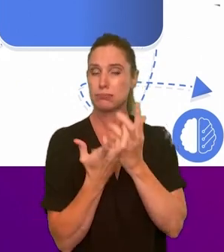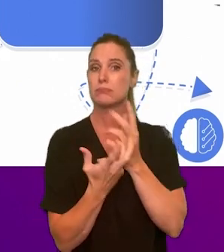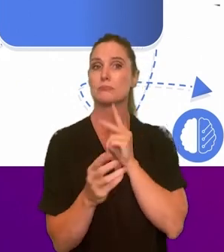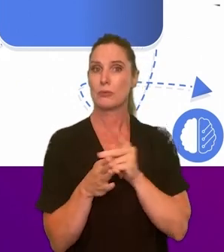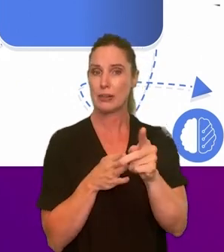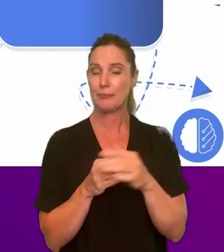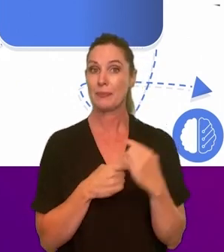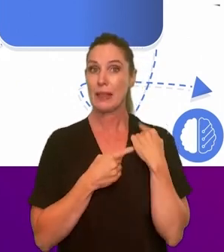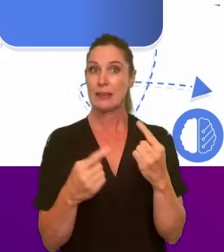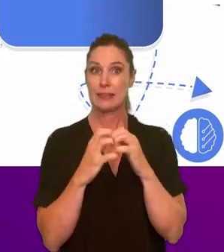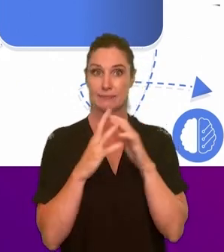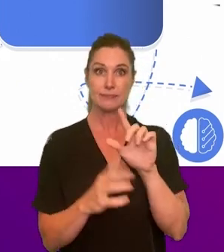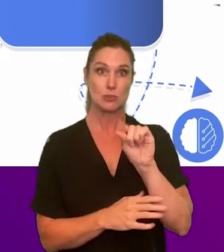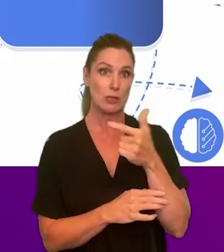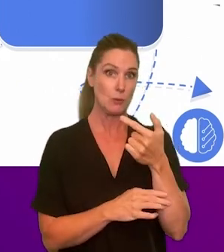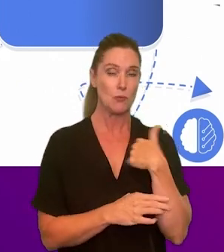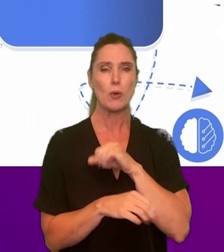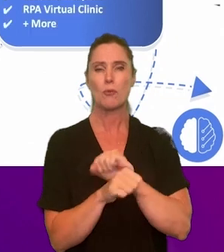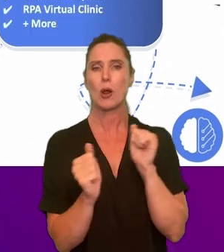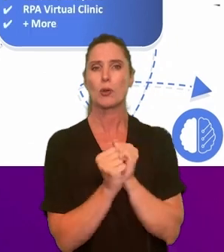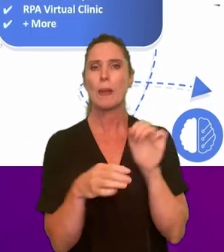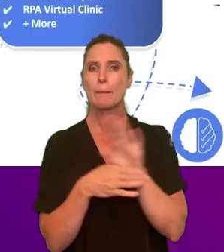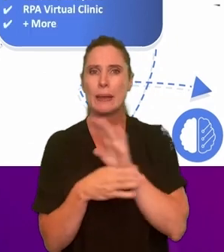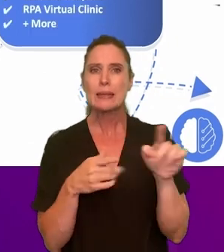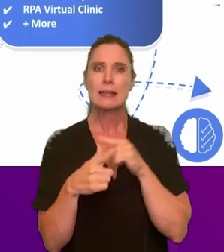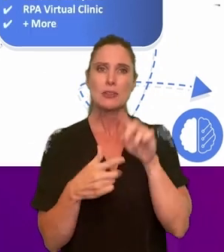we have worked with organisations, universities and hospitals.